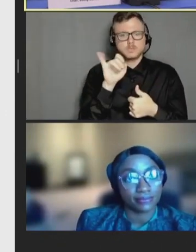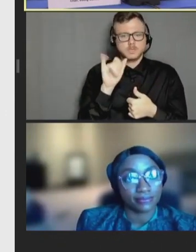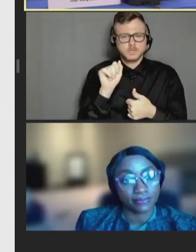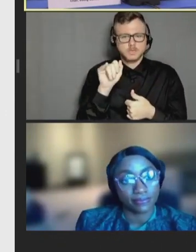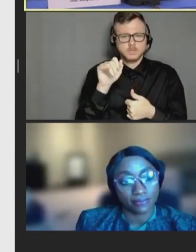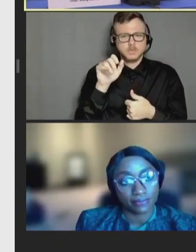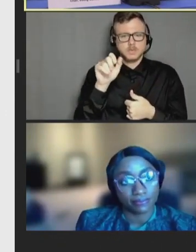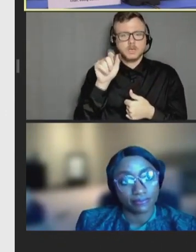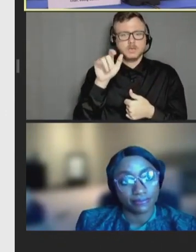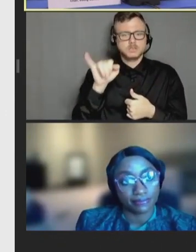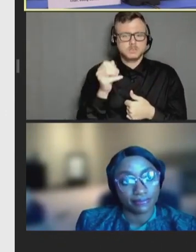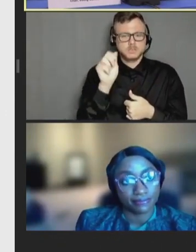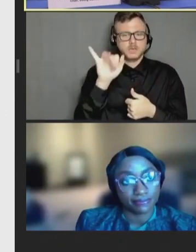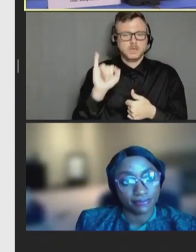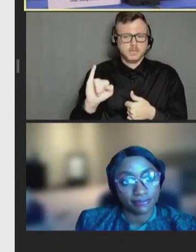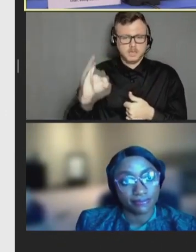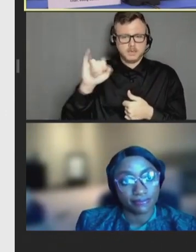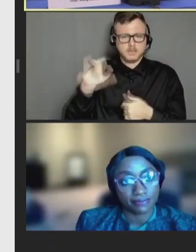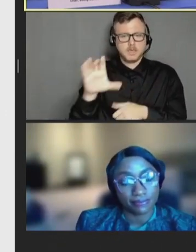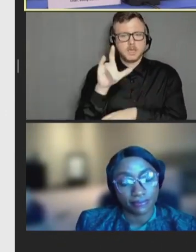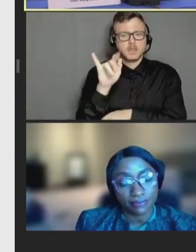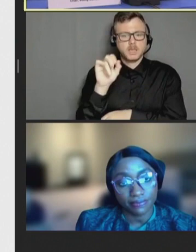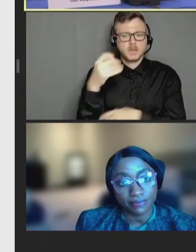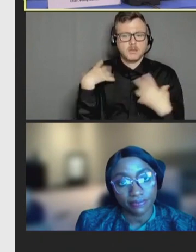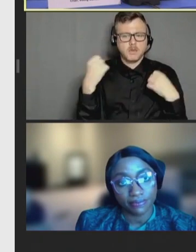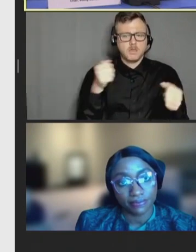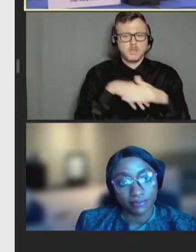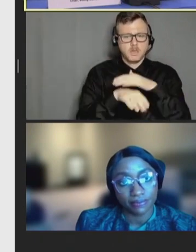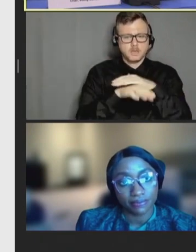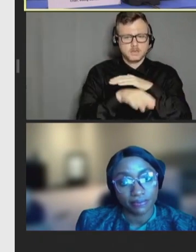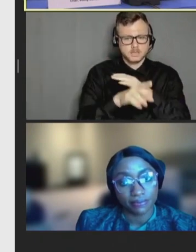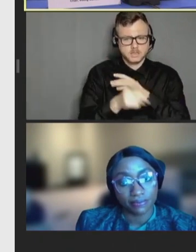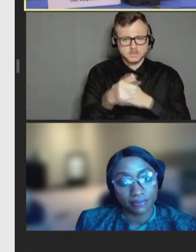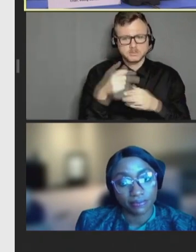the Clinton Health Access Initiative, Dr. Georgina Peacock from the Centers